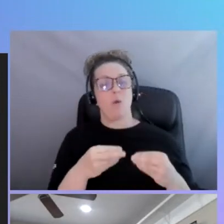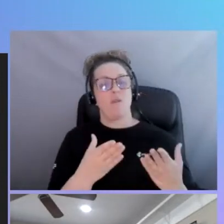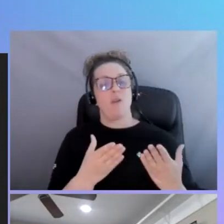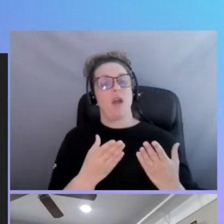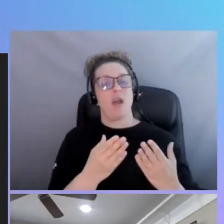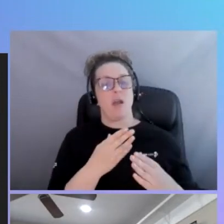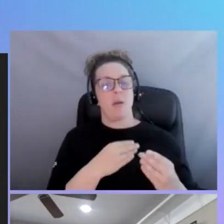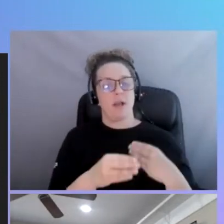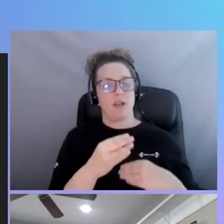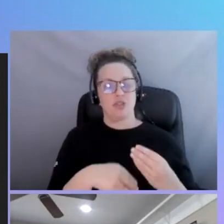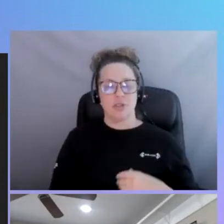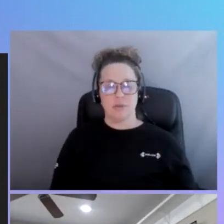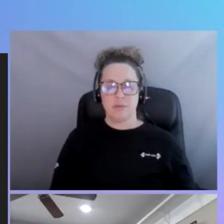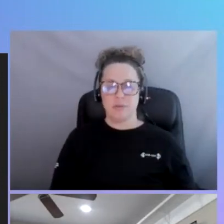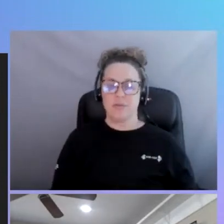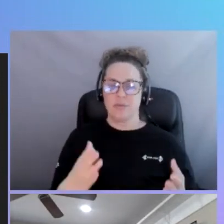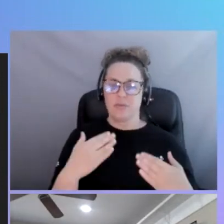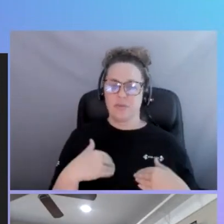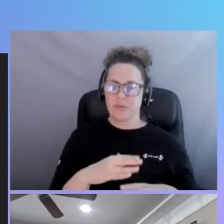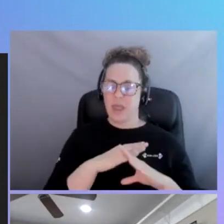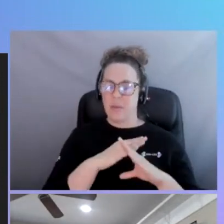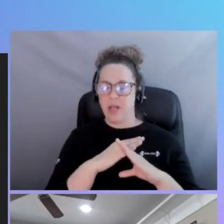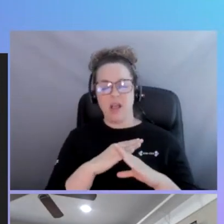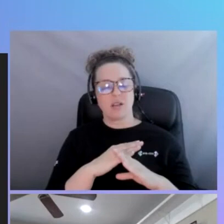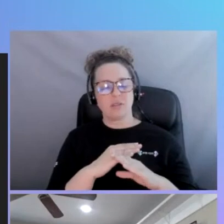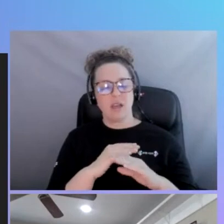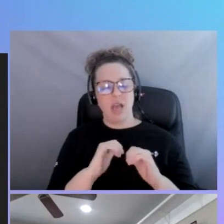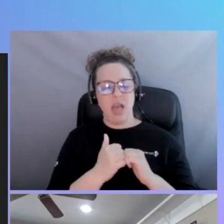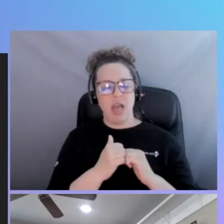out how to get through those all those things. A sponsor is